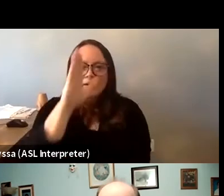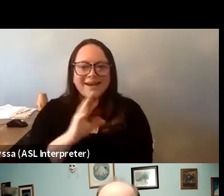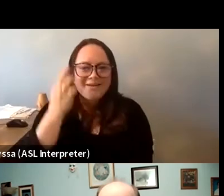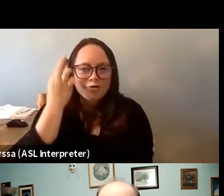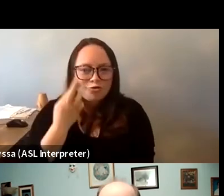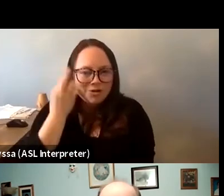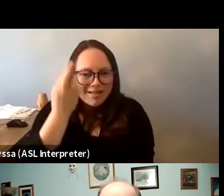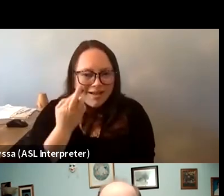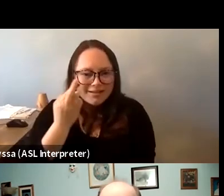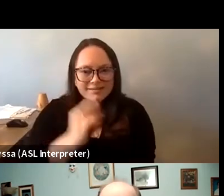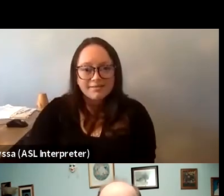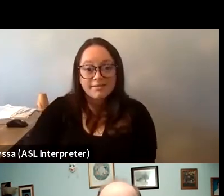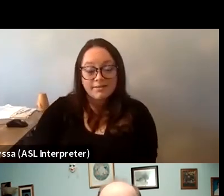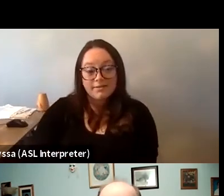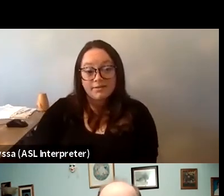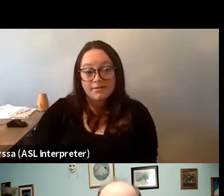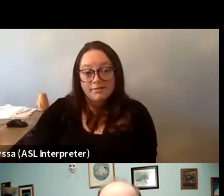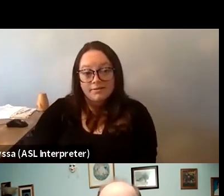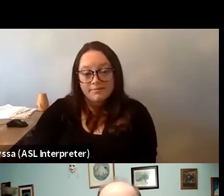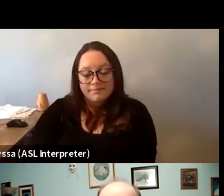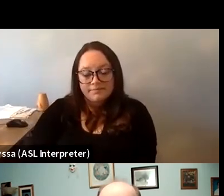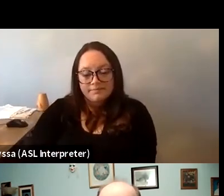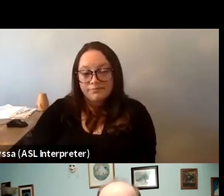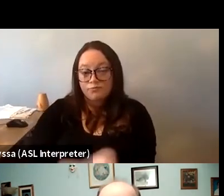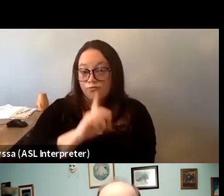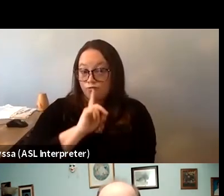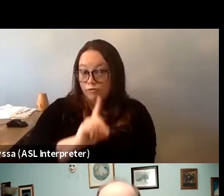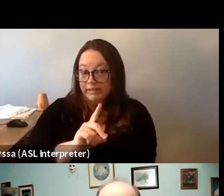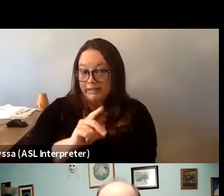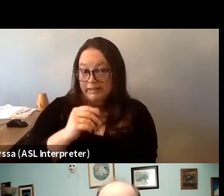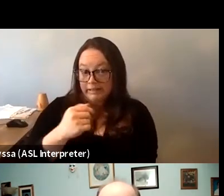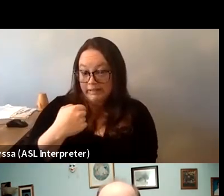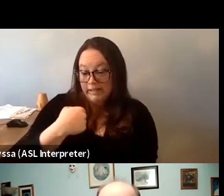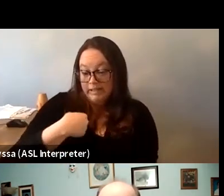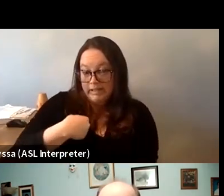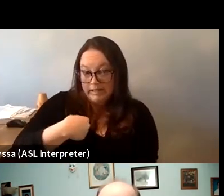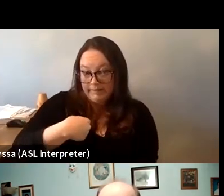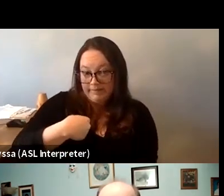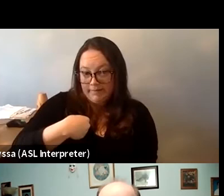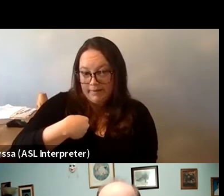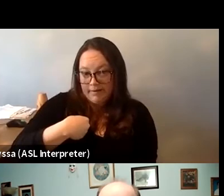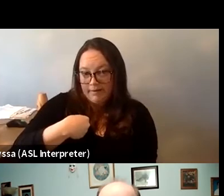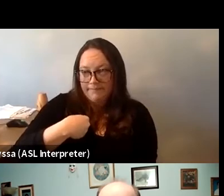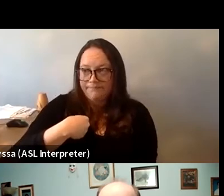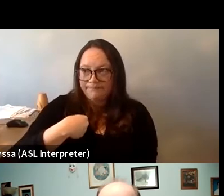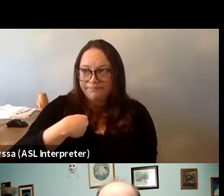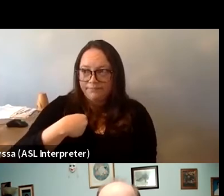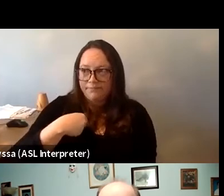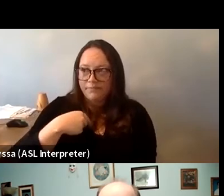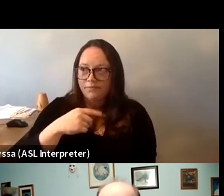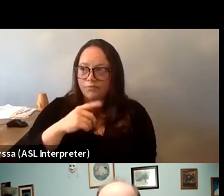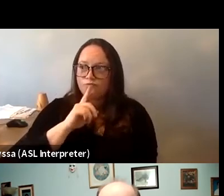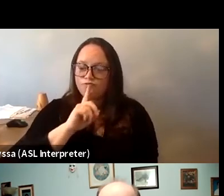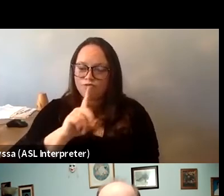matter of fact, I was the one who put a name to what I was